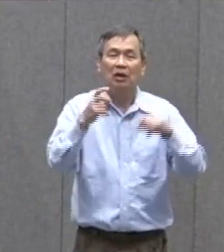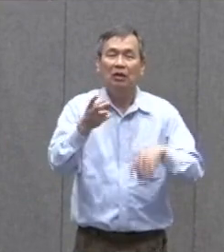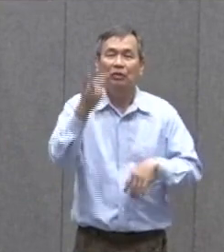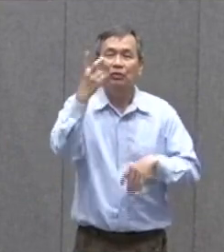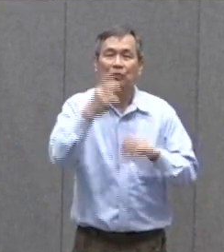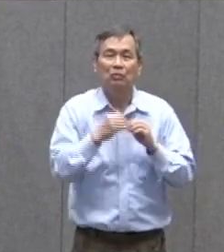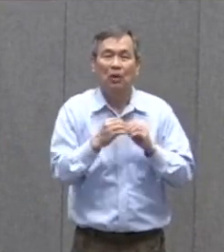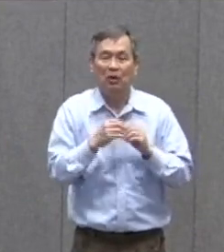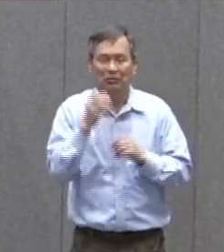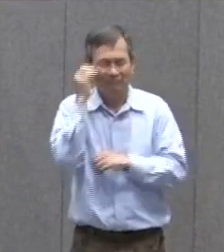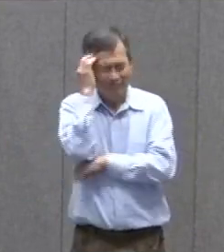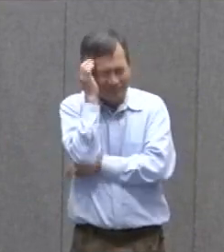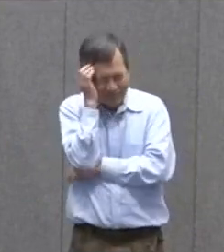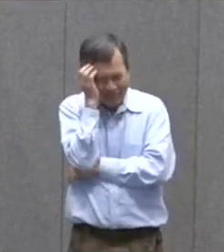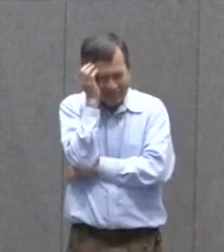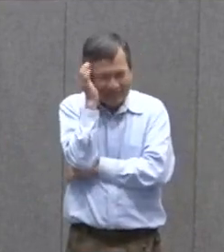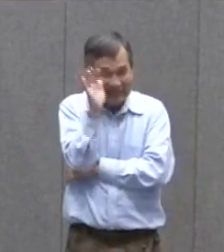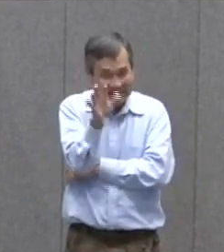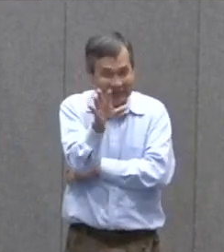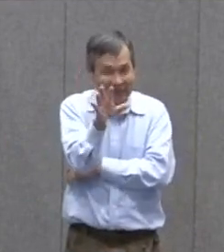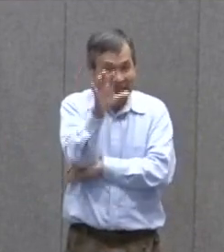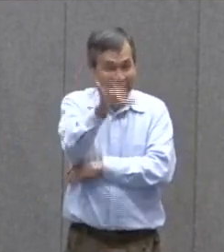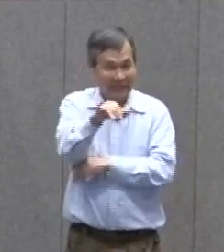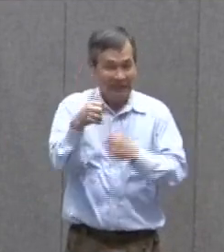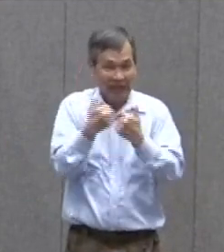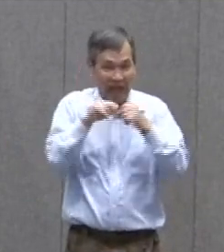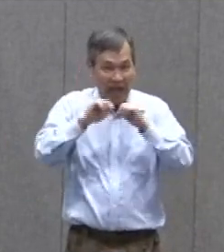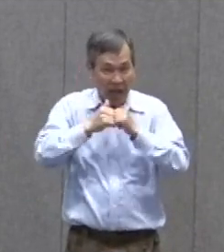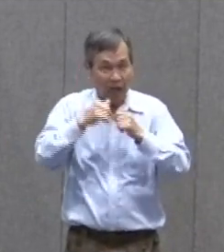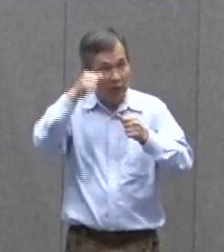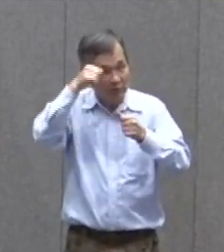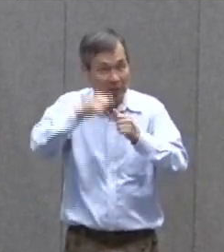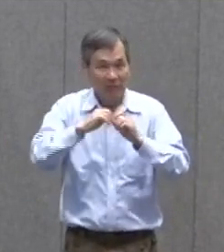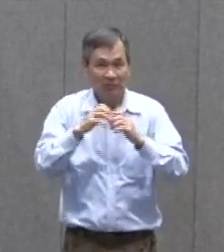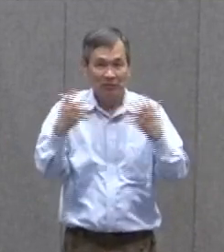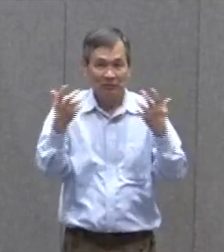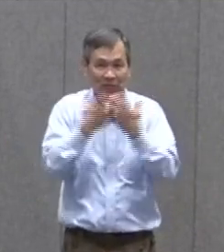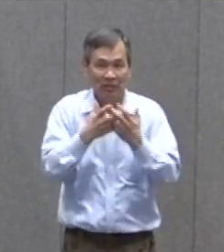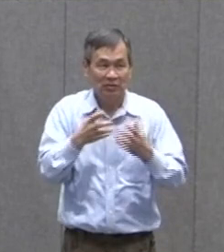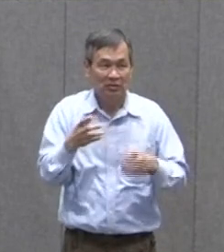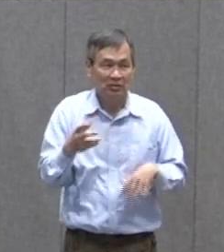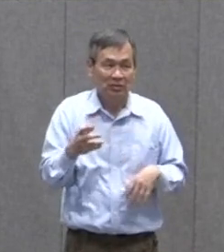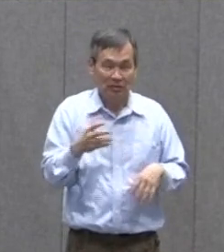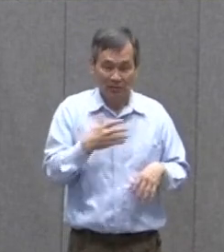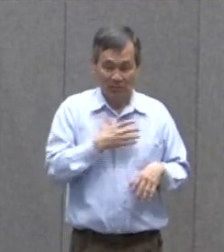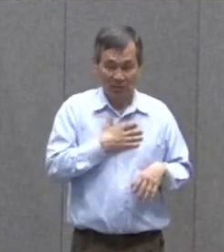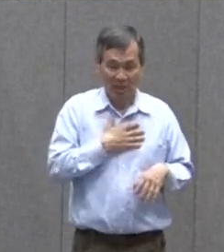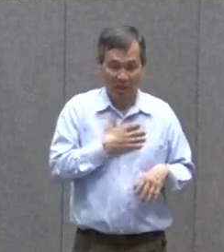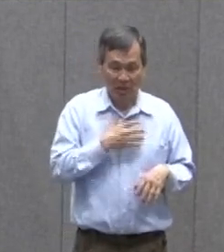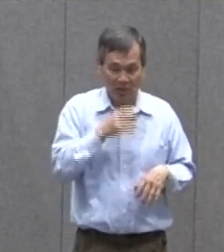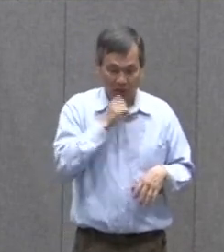how can I get a match? That's the challenge. I can remember where my other card was.